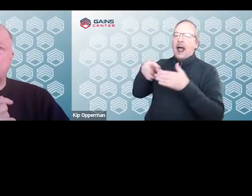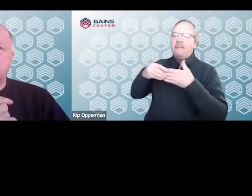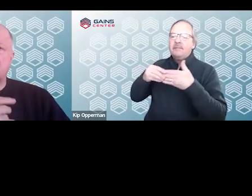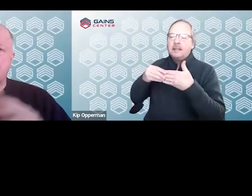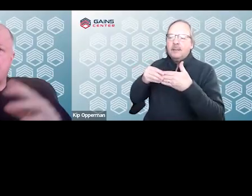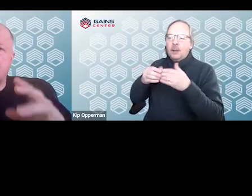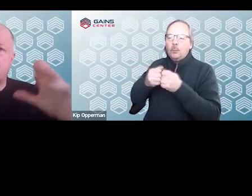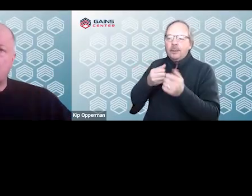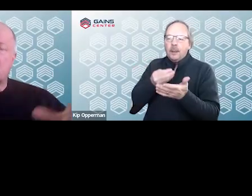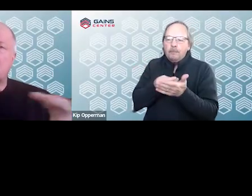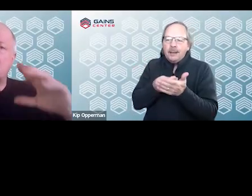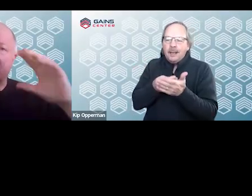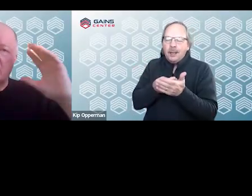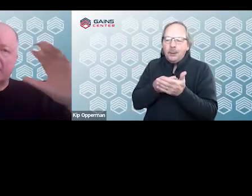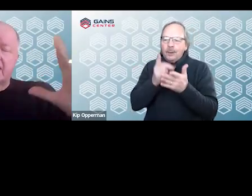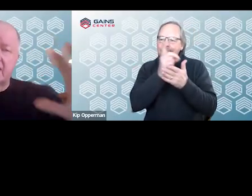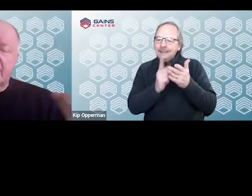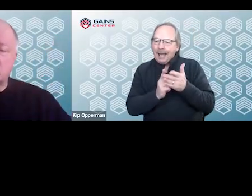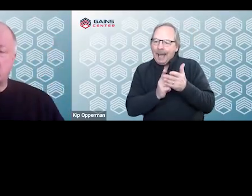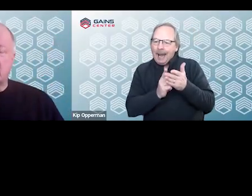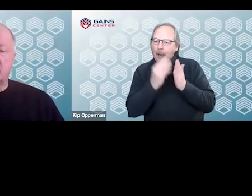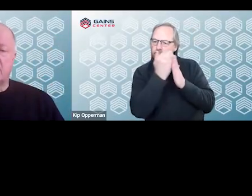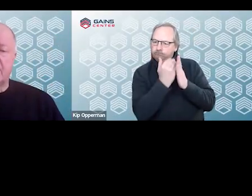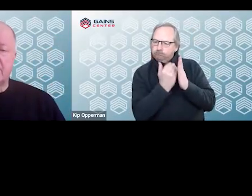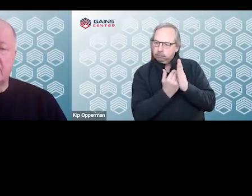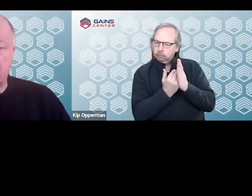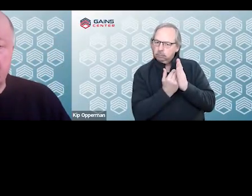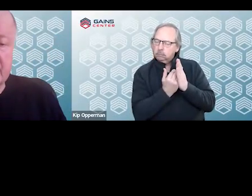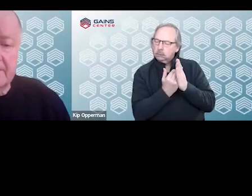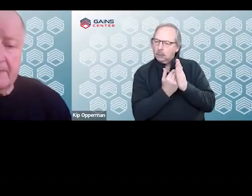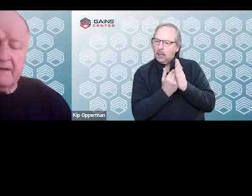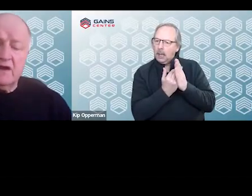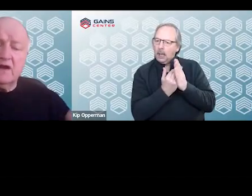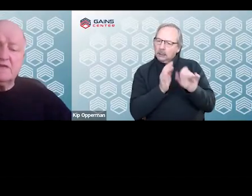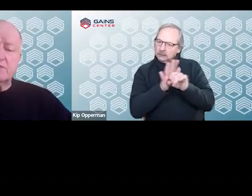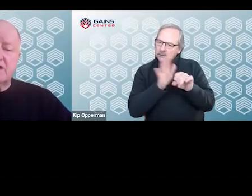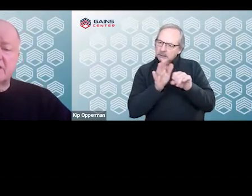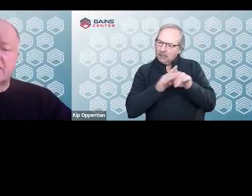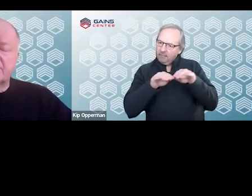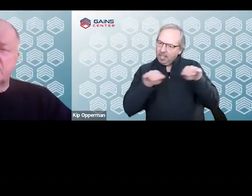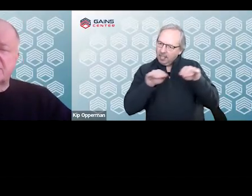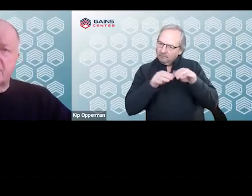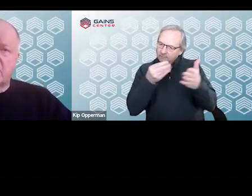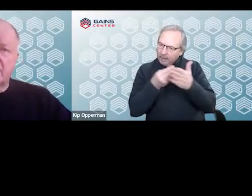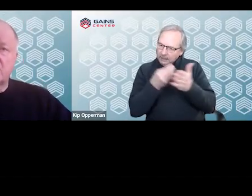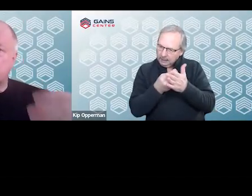You can design a protocol at an adequate level of funding with this. Some states have used state money